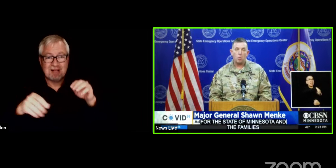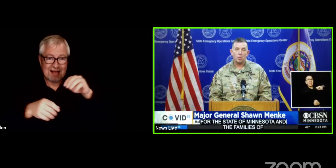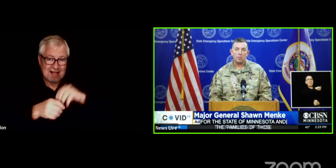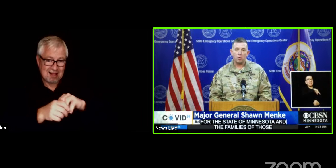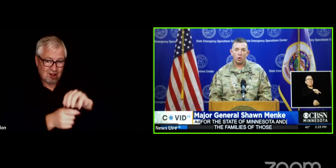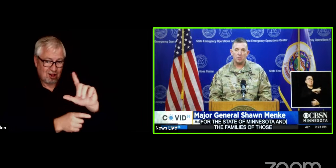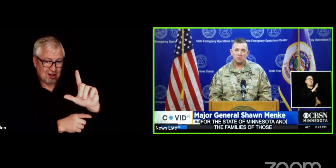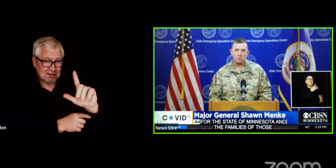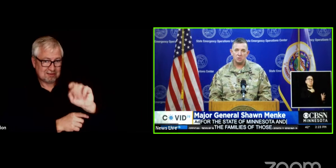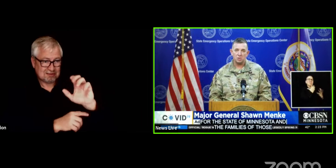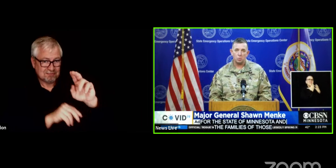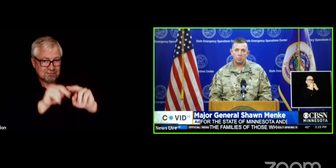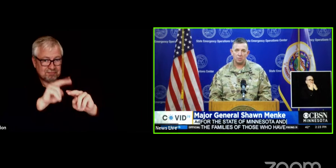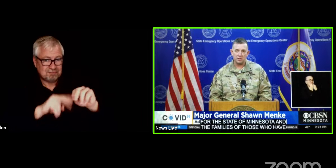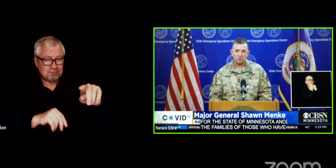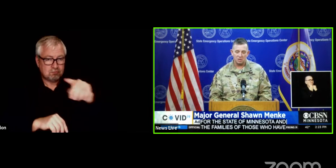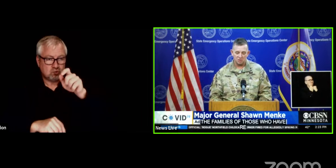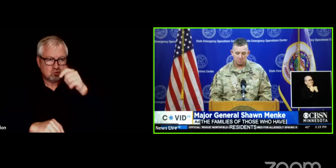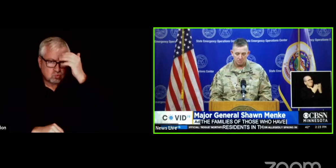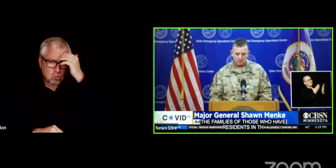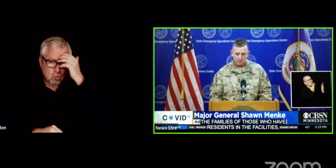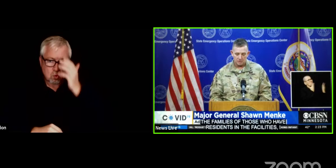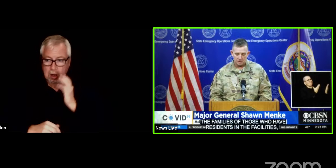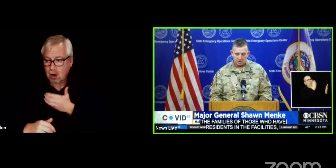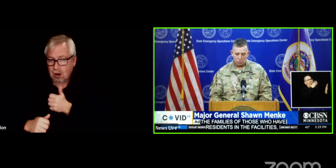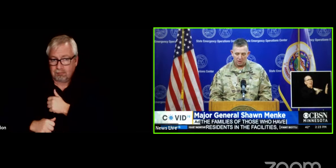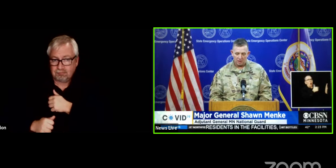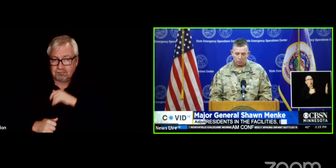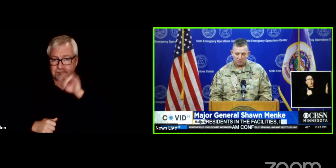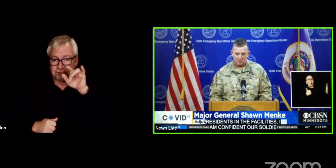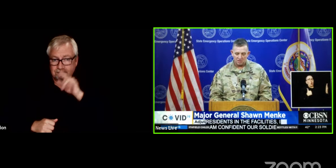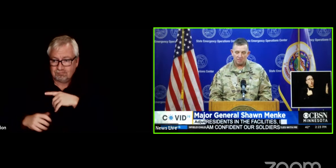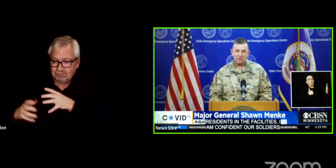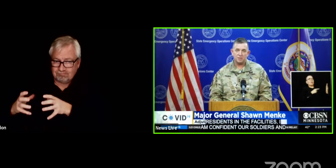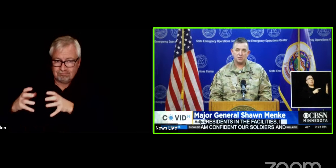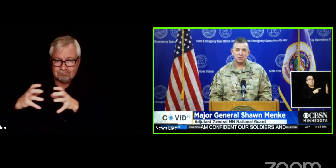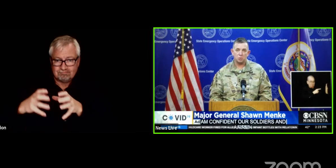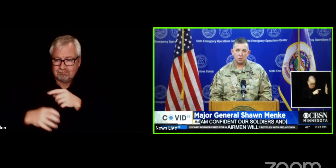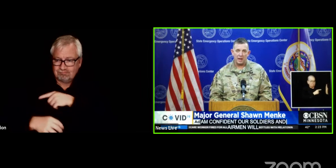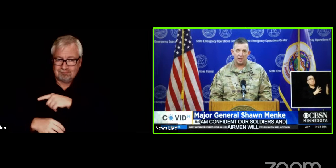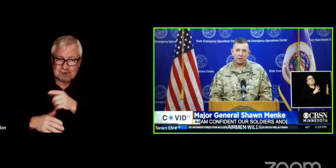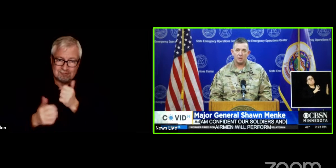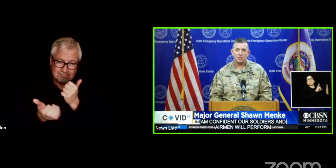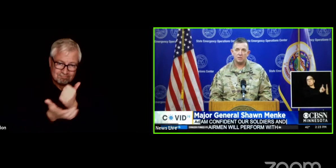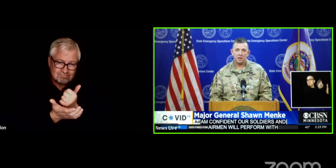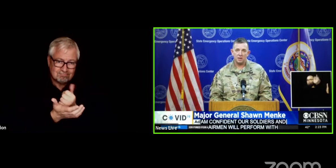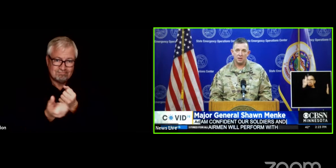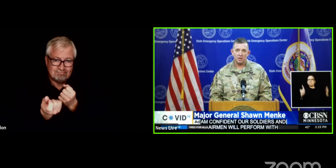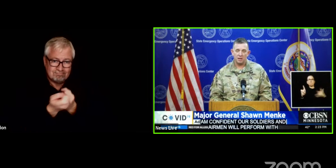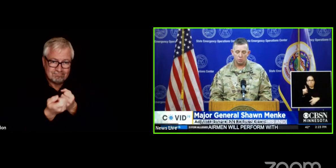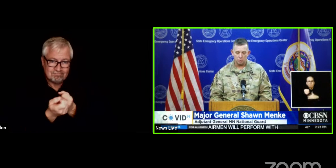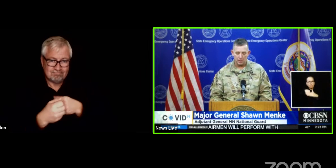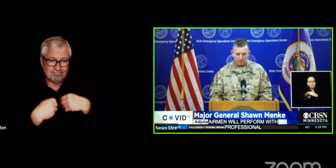WILL PERFORM THIS MISSION WITH PROFESSIONALISM, TREATING OUR RESIDENTS OF THESE FACILITIES WITH CARE, DIGNITY AND RESPECT.